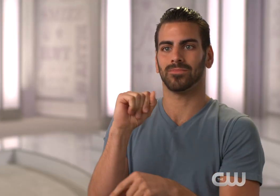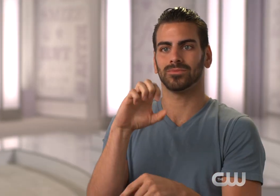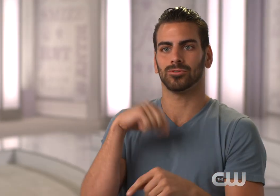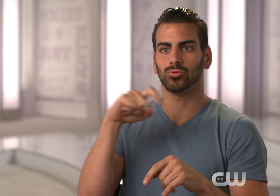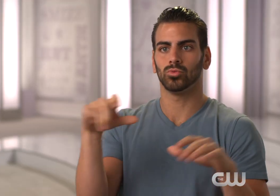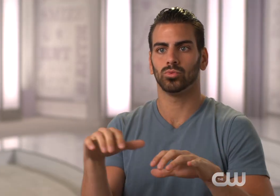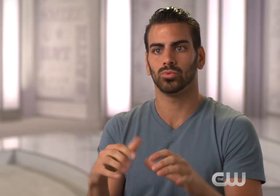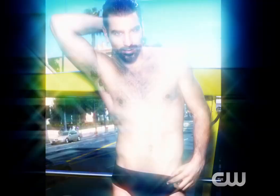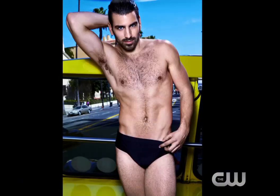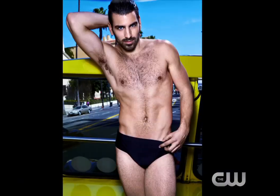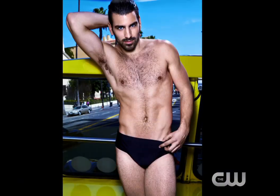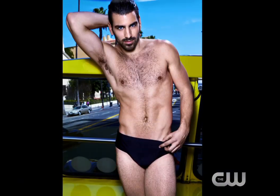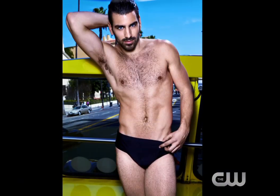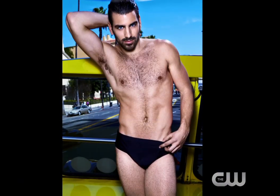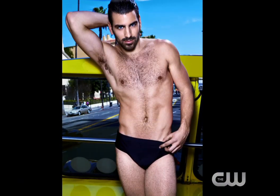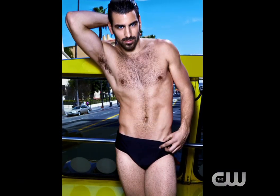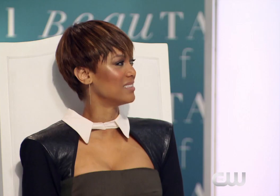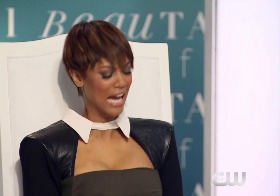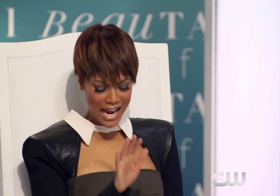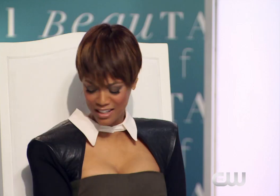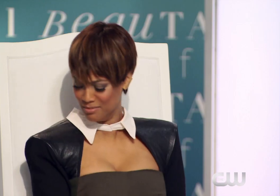to do from time to time. Damn, Nyle…DAMN!